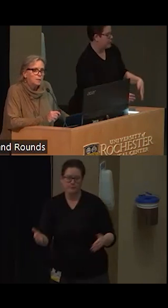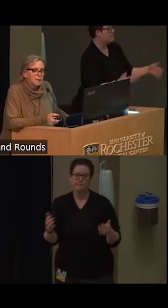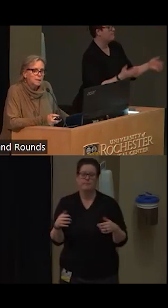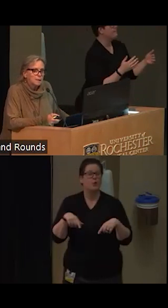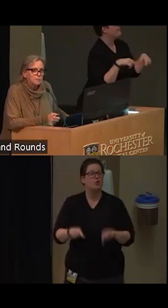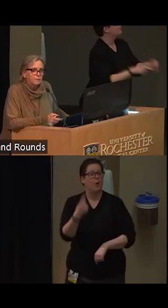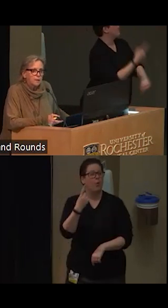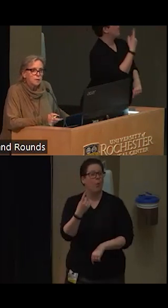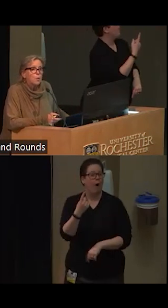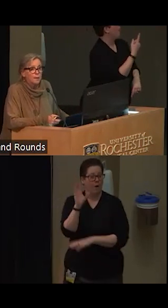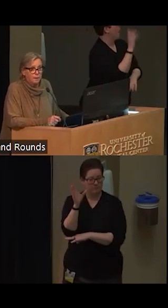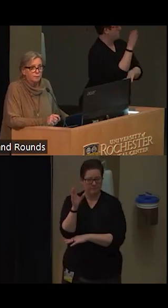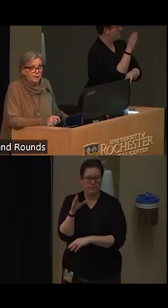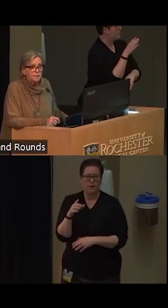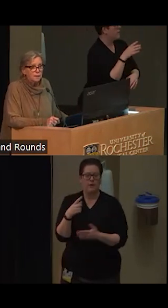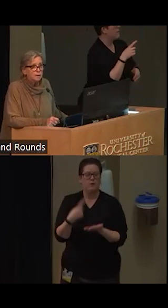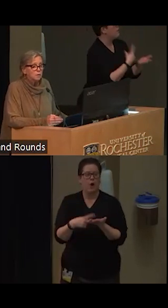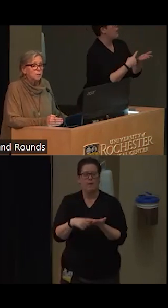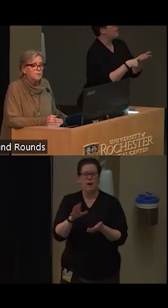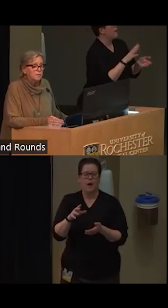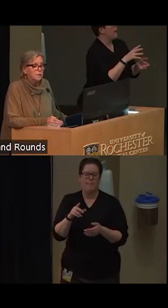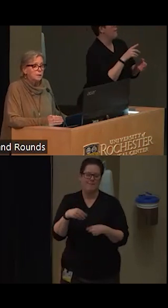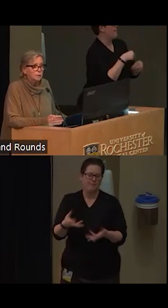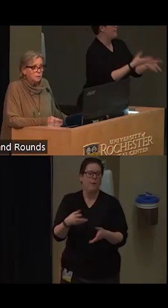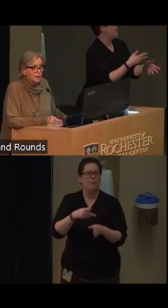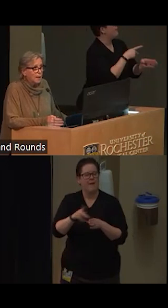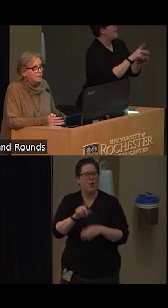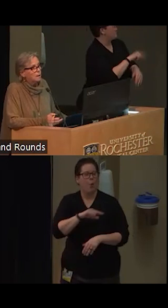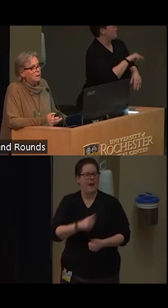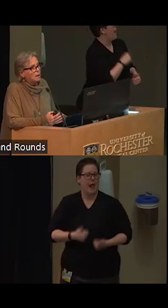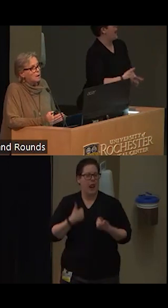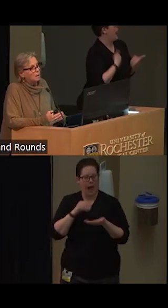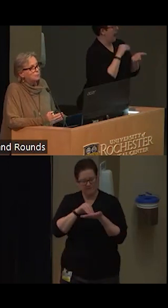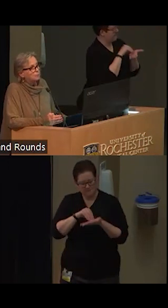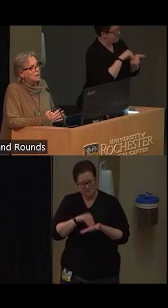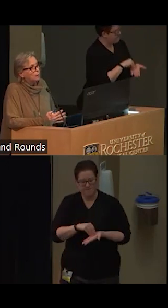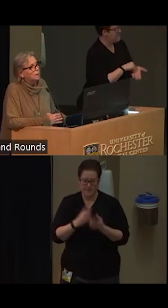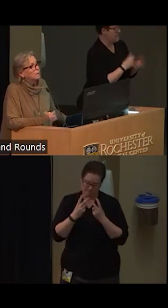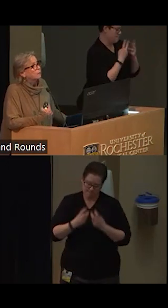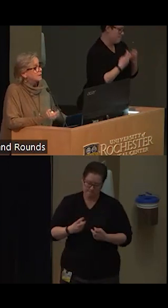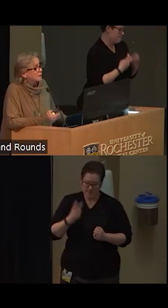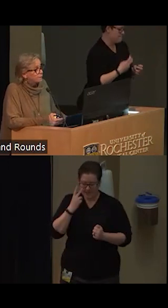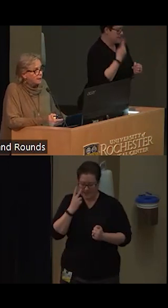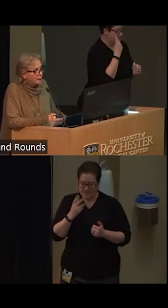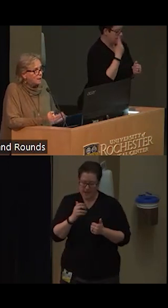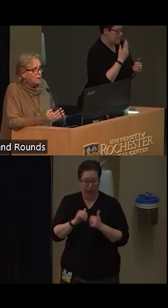one of the sessions professional quality of life scale to specifically look at areas of self-care